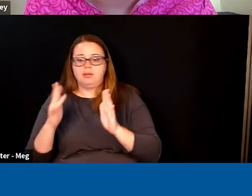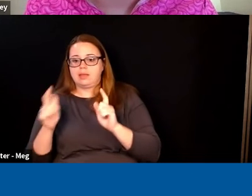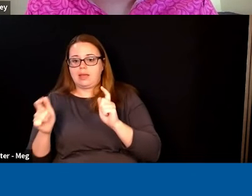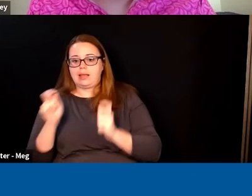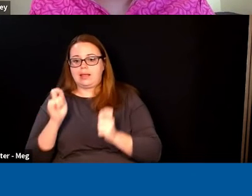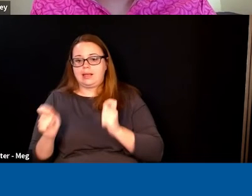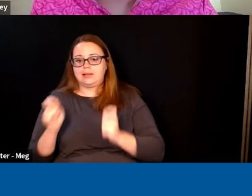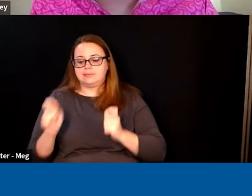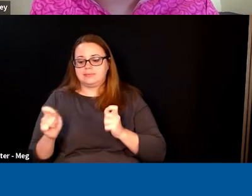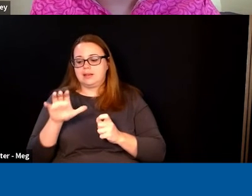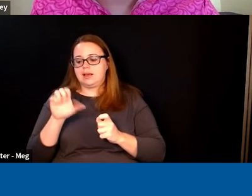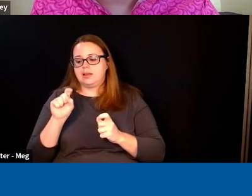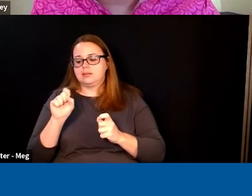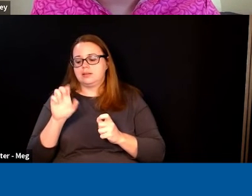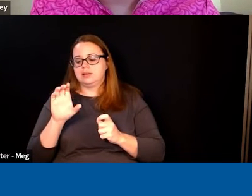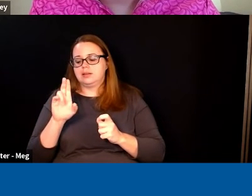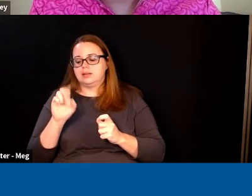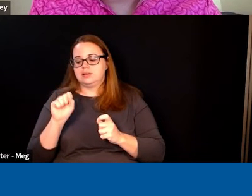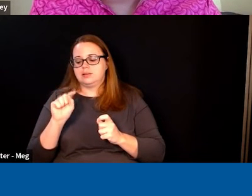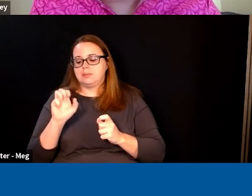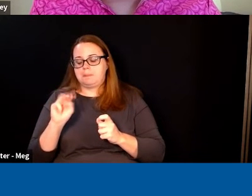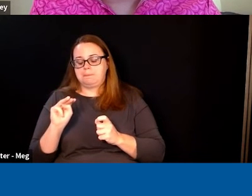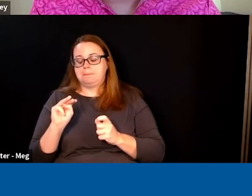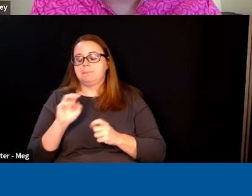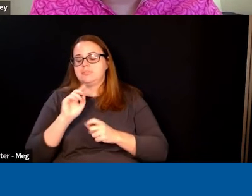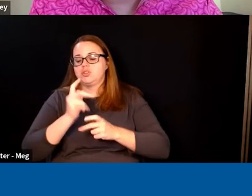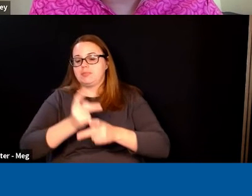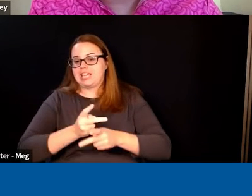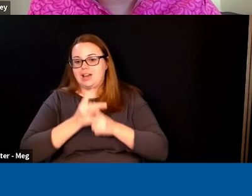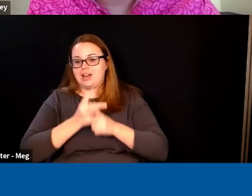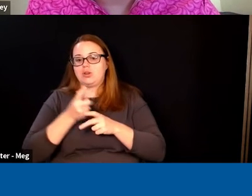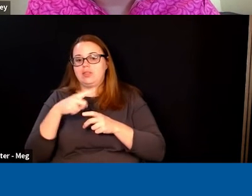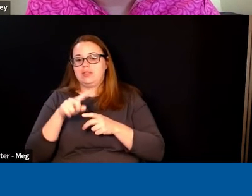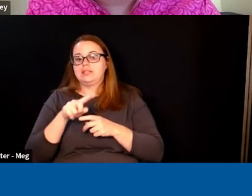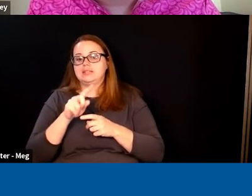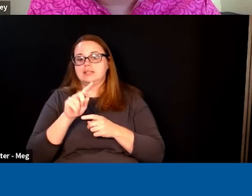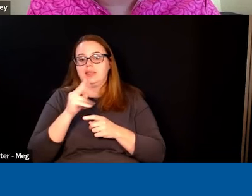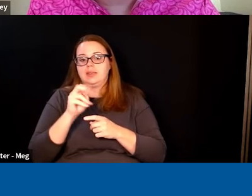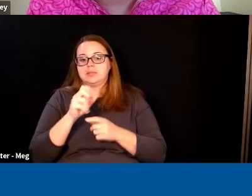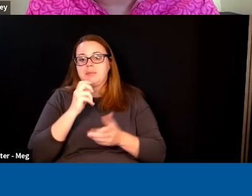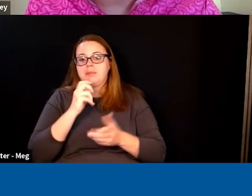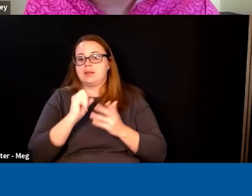So you wanna kind of be careful here that these emulated themes may not be indicative of the theme